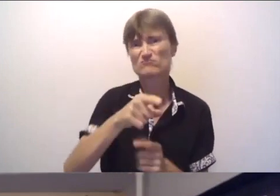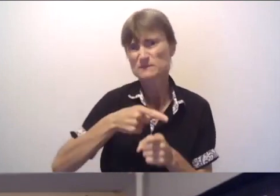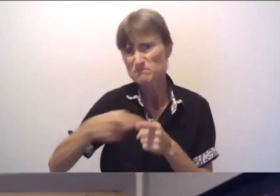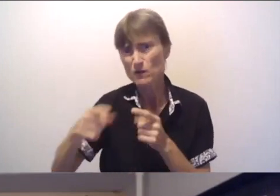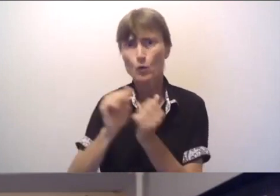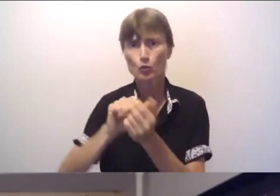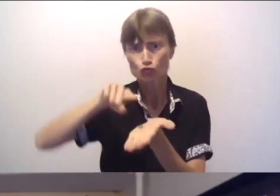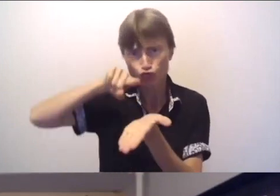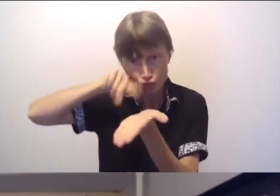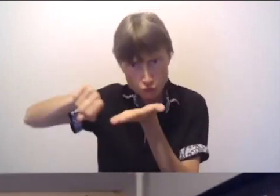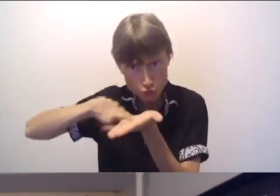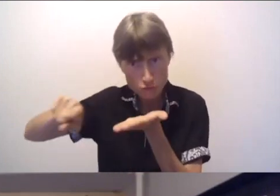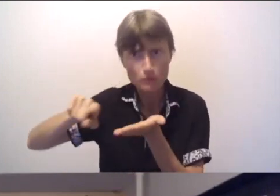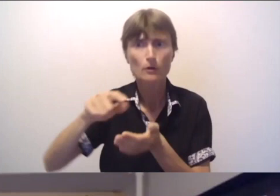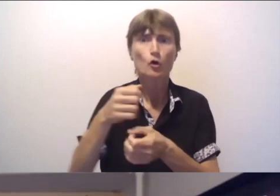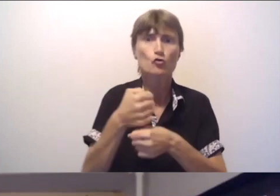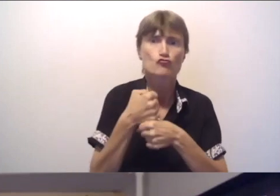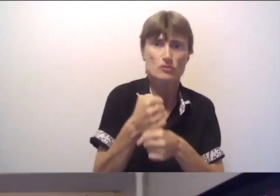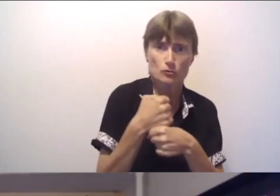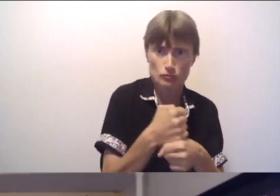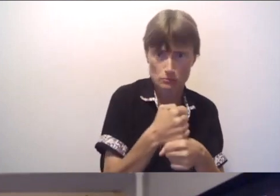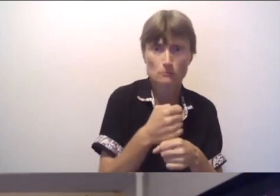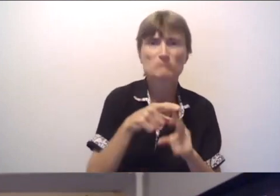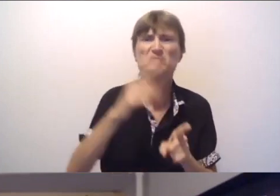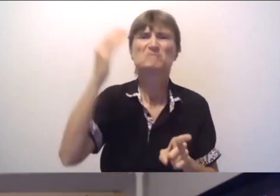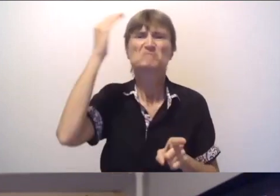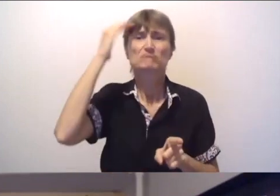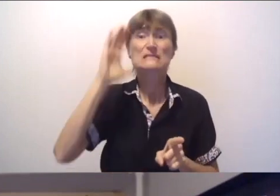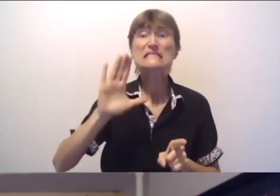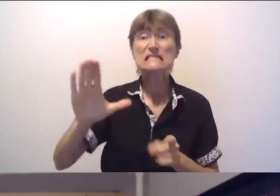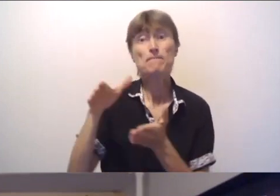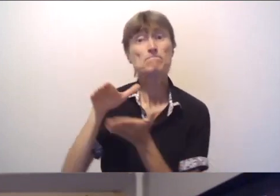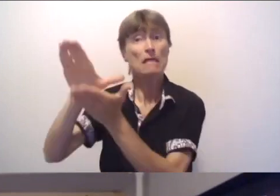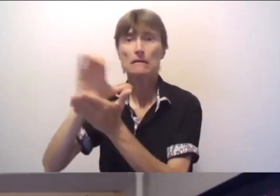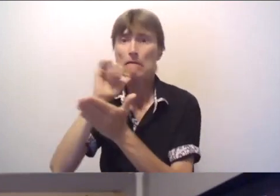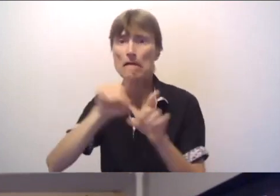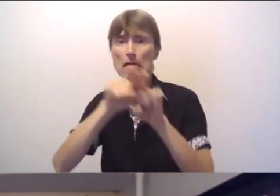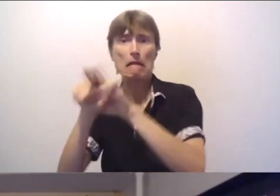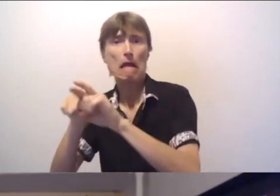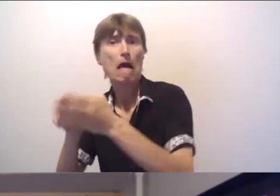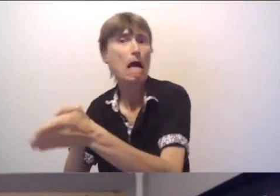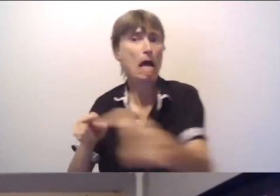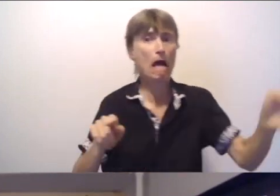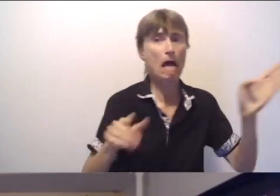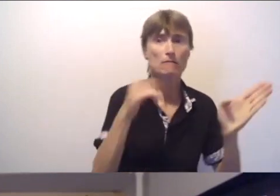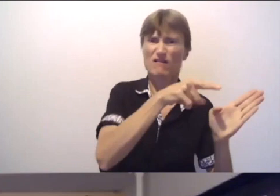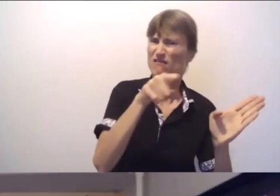which he understands as an undisciplined methodology and on queer theories and cultural studies